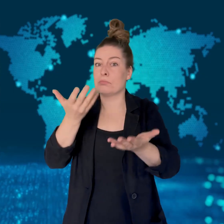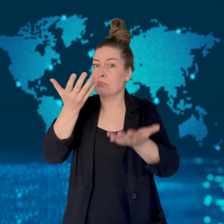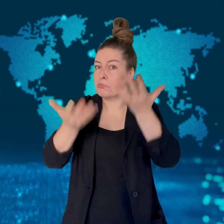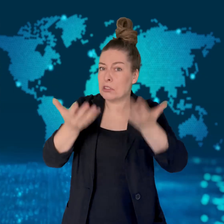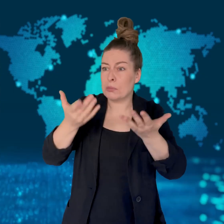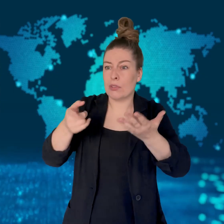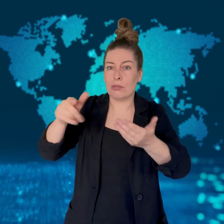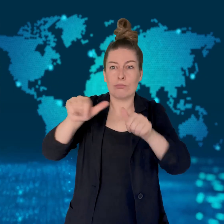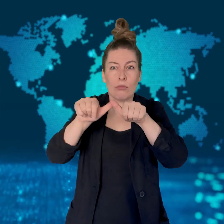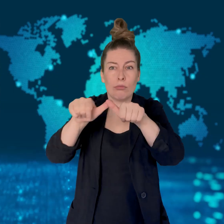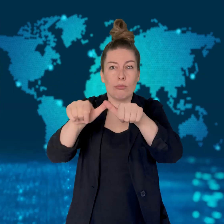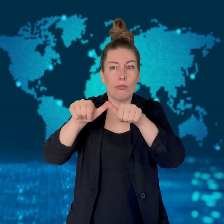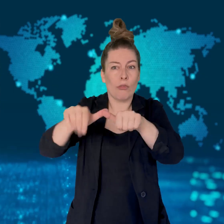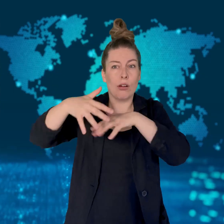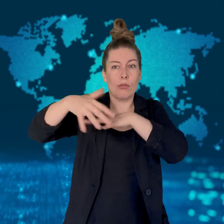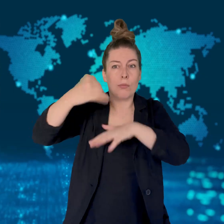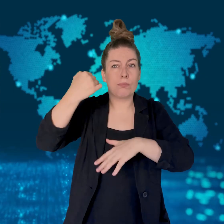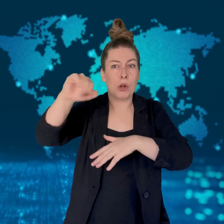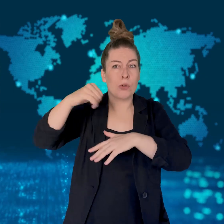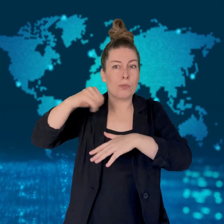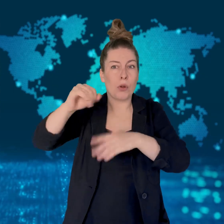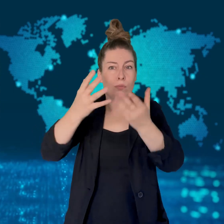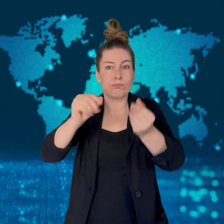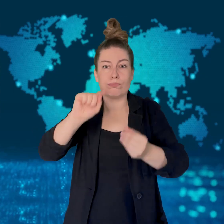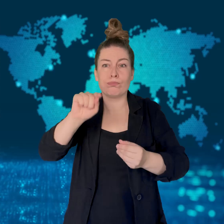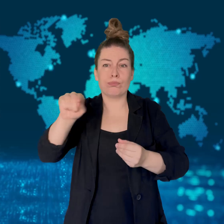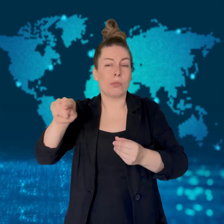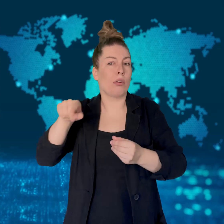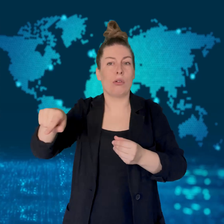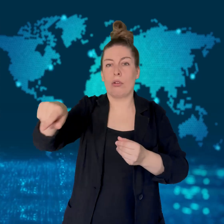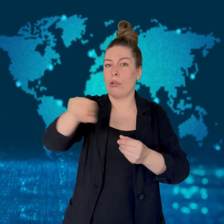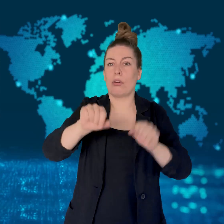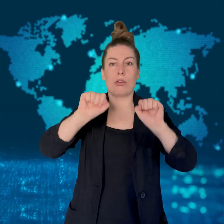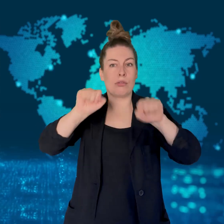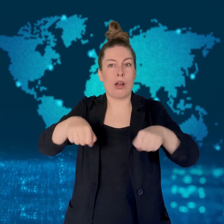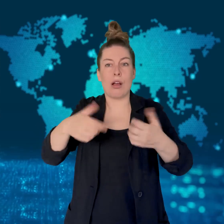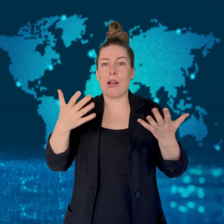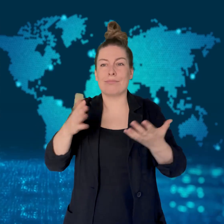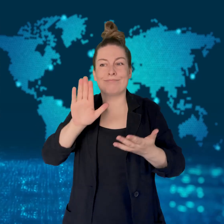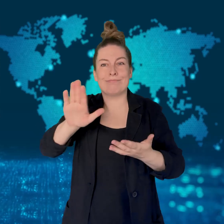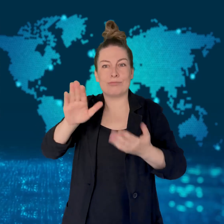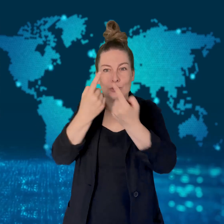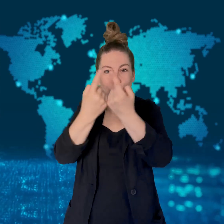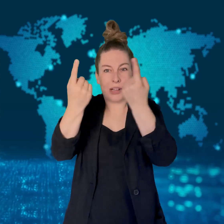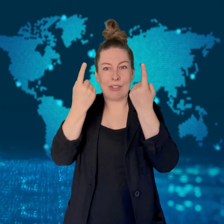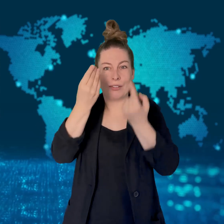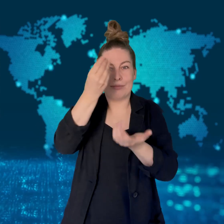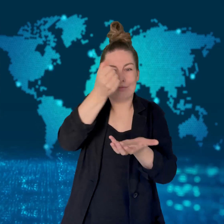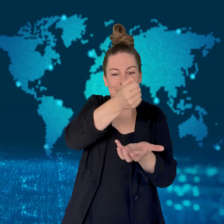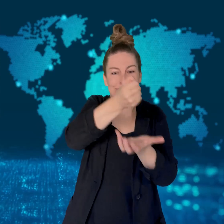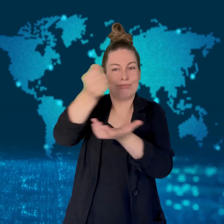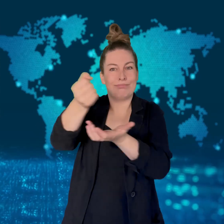In Ireland, fines were given due to campus protests and campouts.